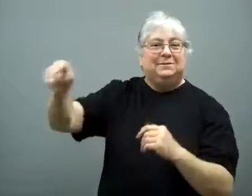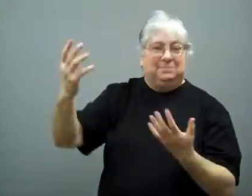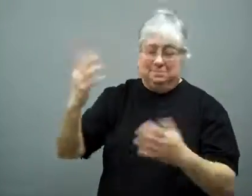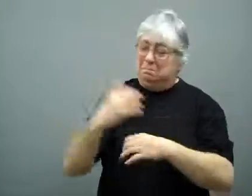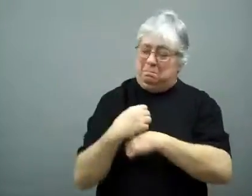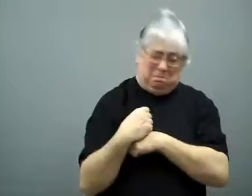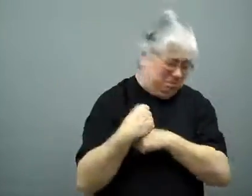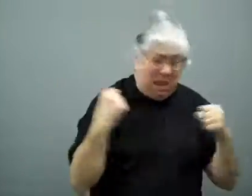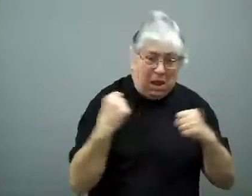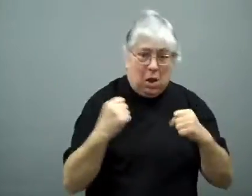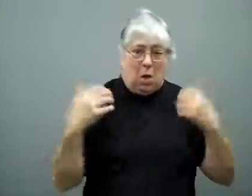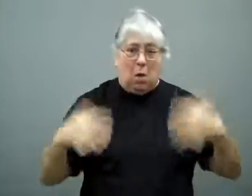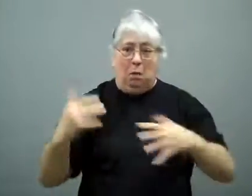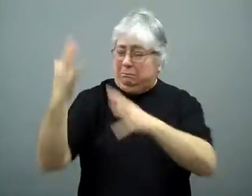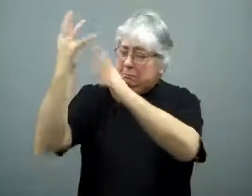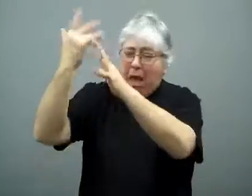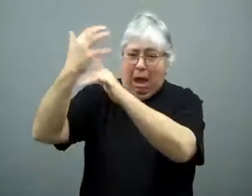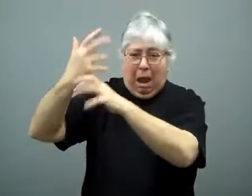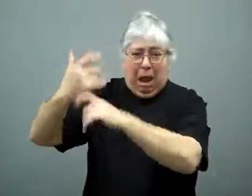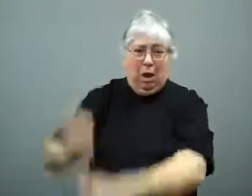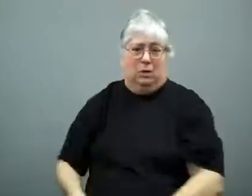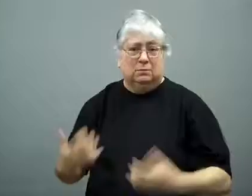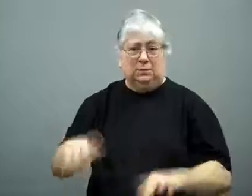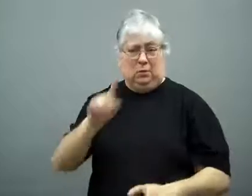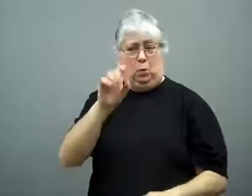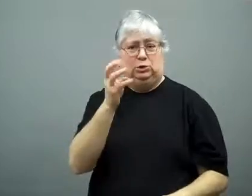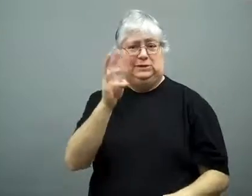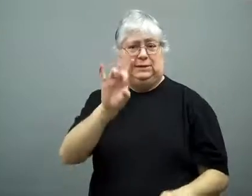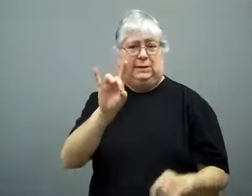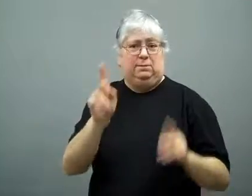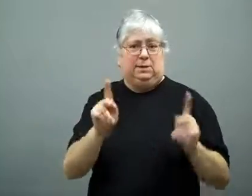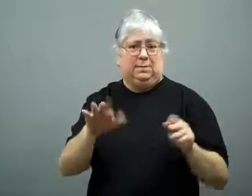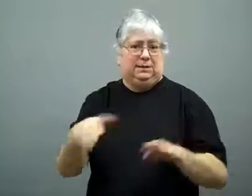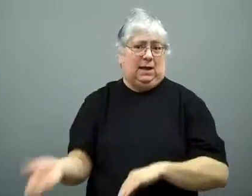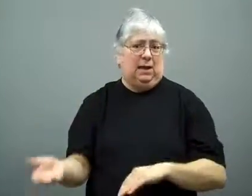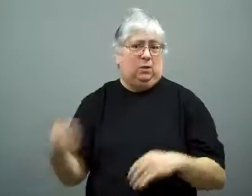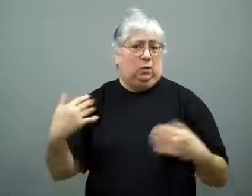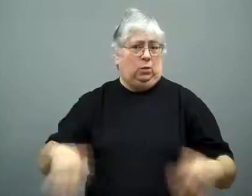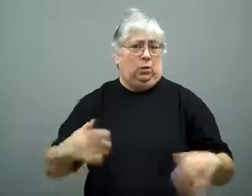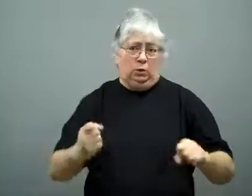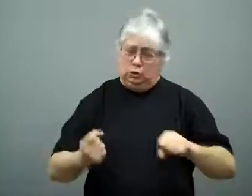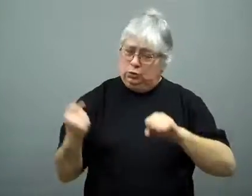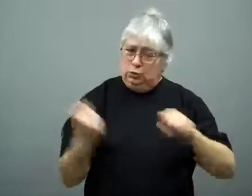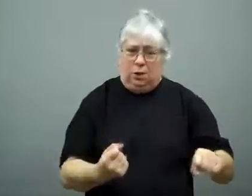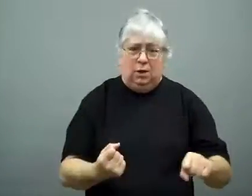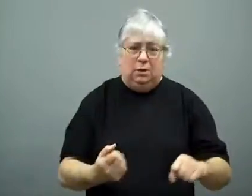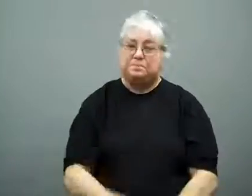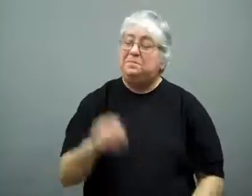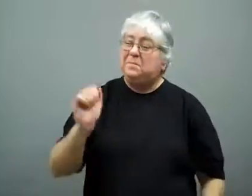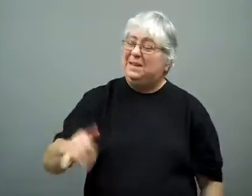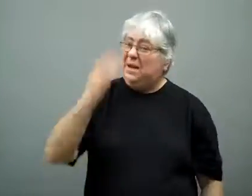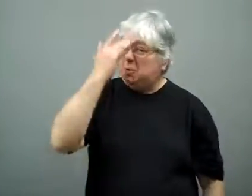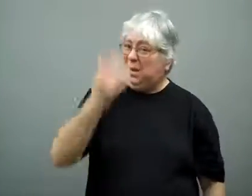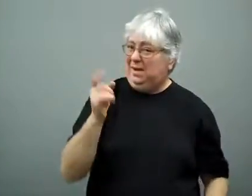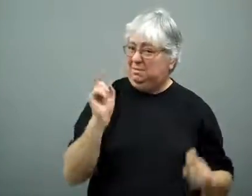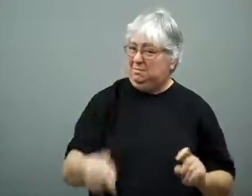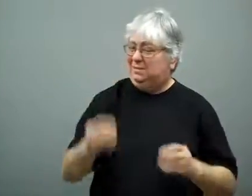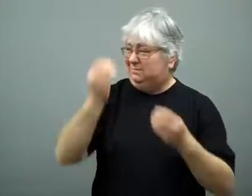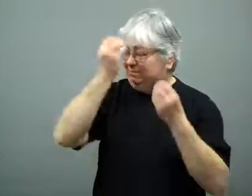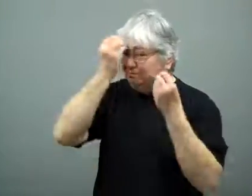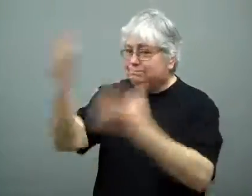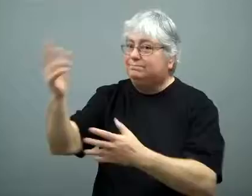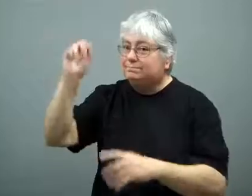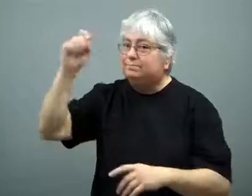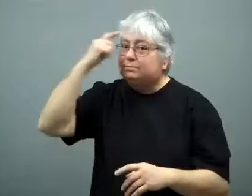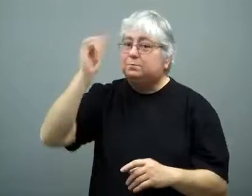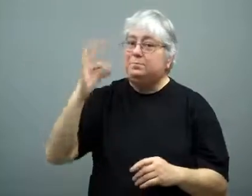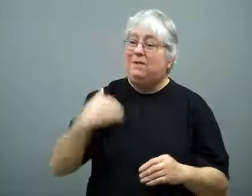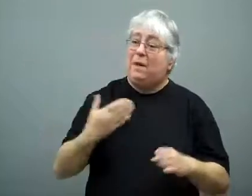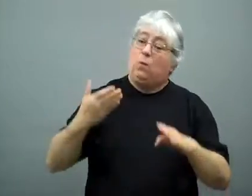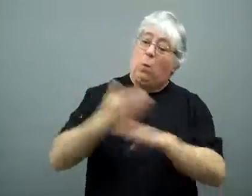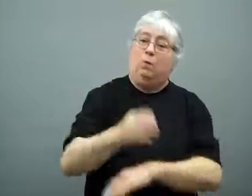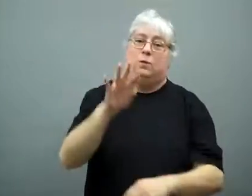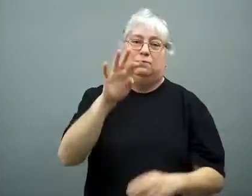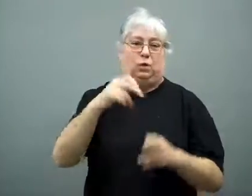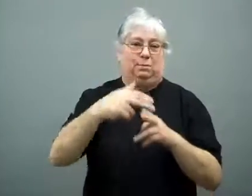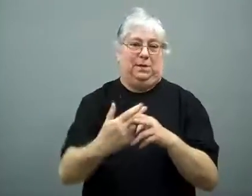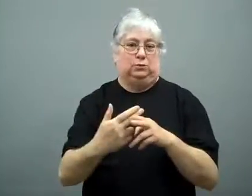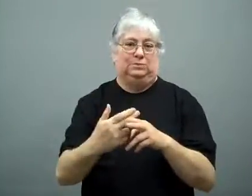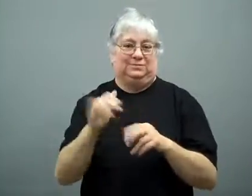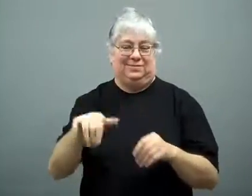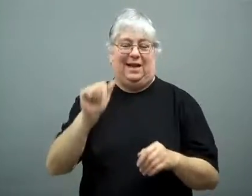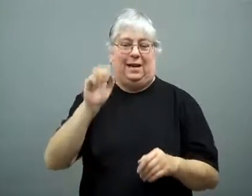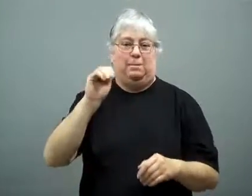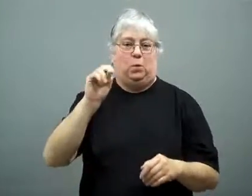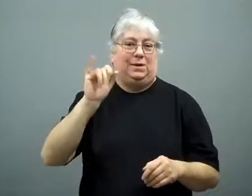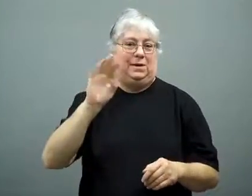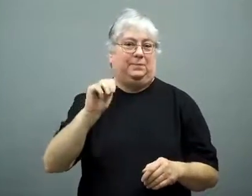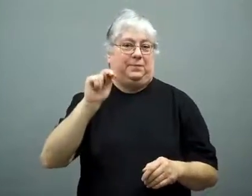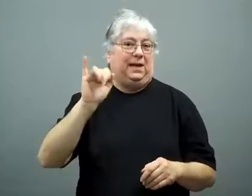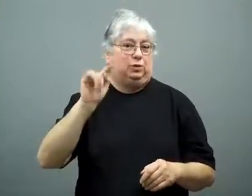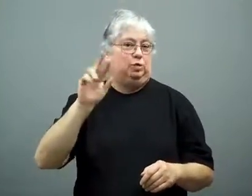The explosion collapsed the building and 168 were killed. It was powerful.